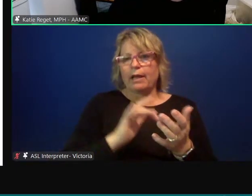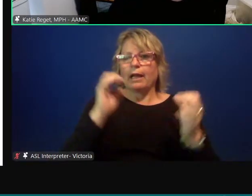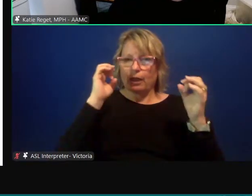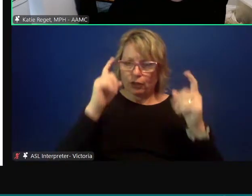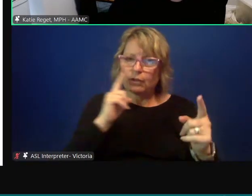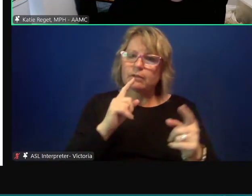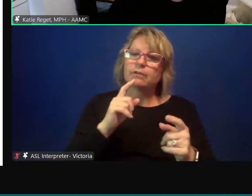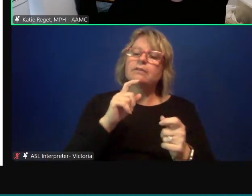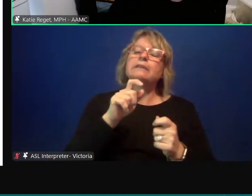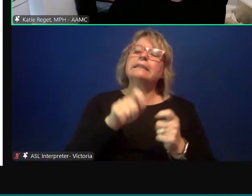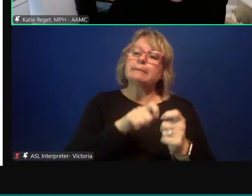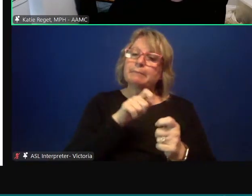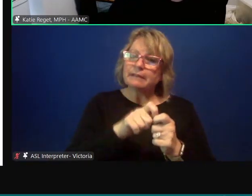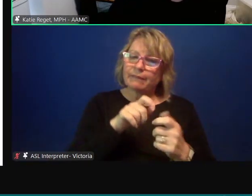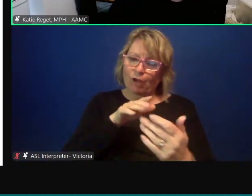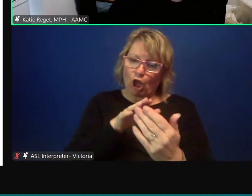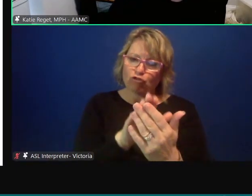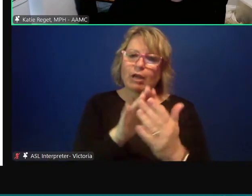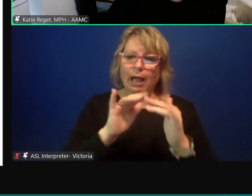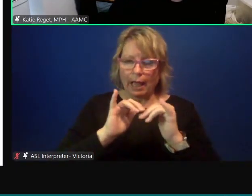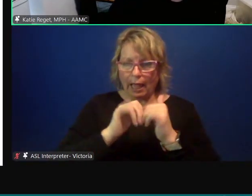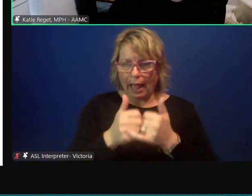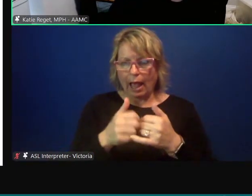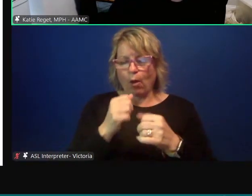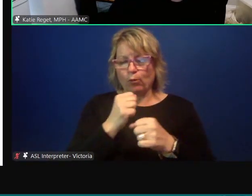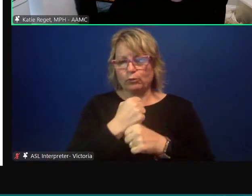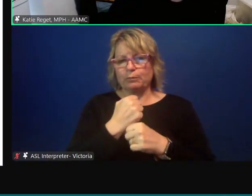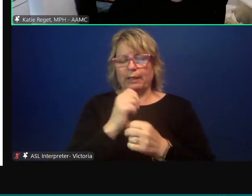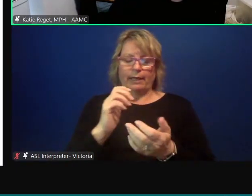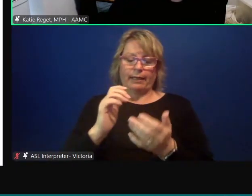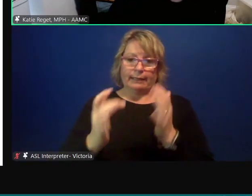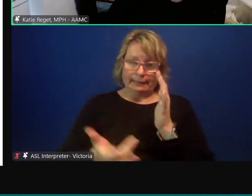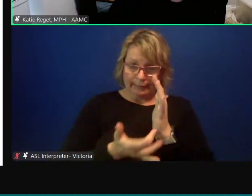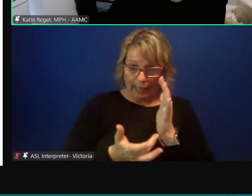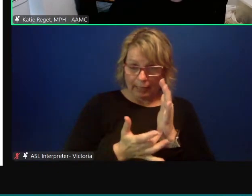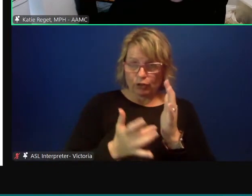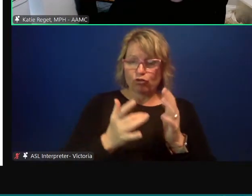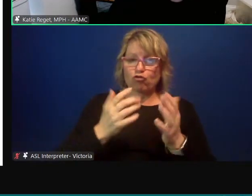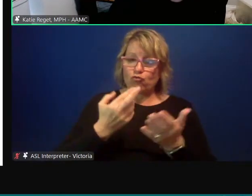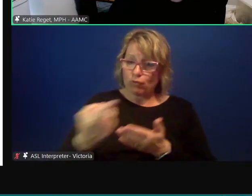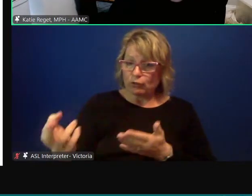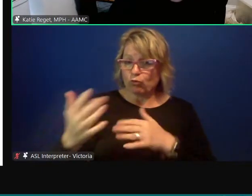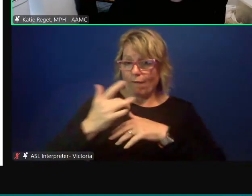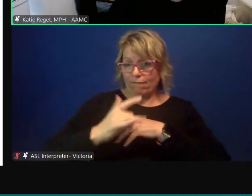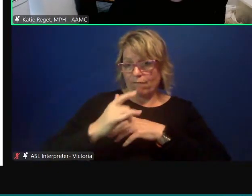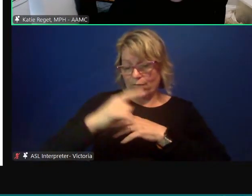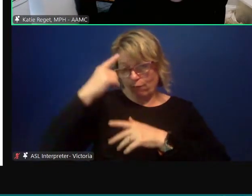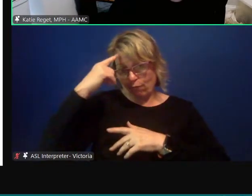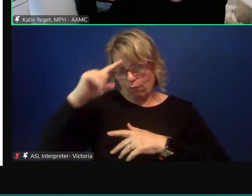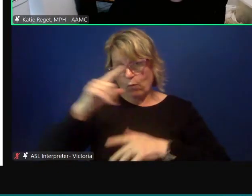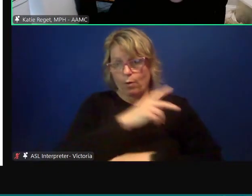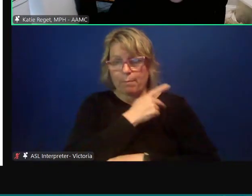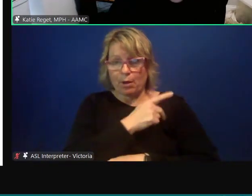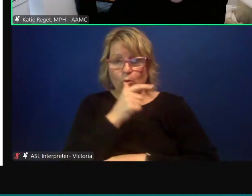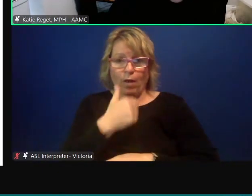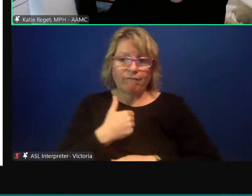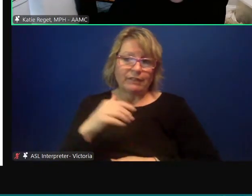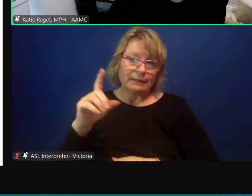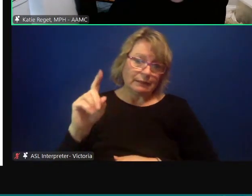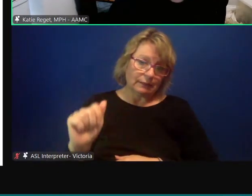addresses how to make technical resources available for patients with disabilities.